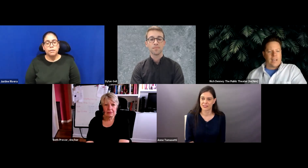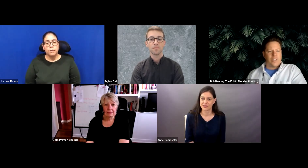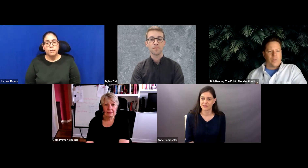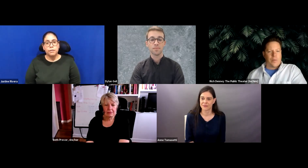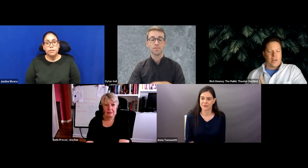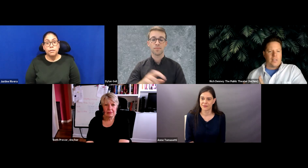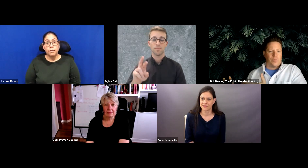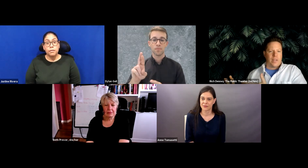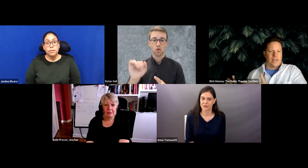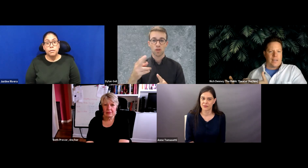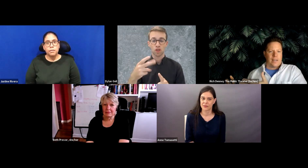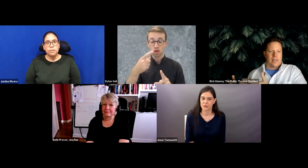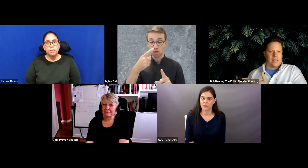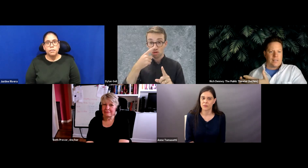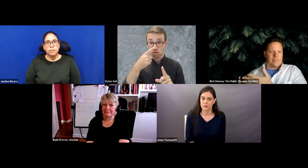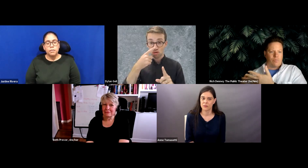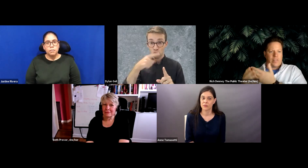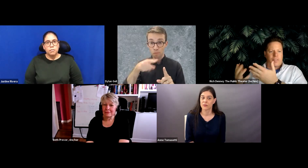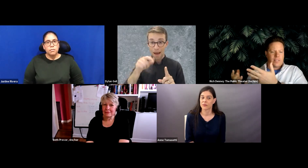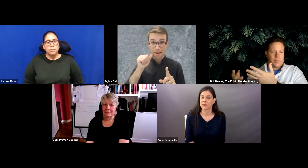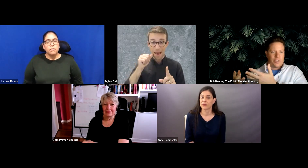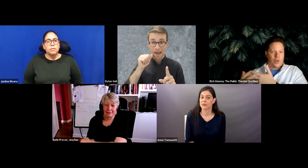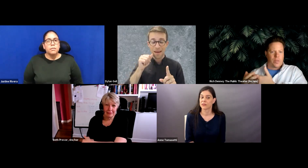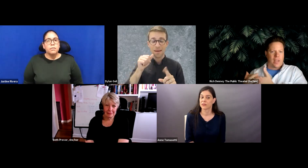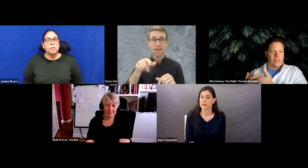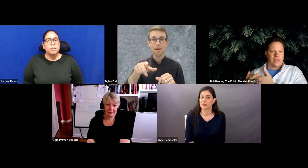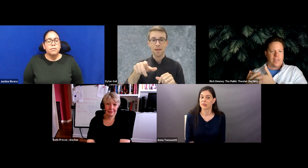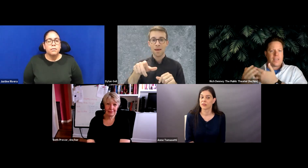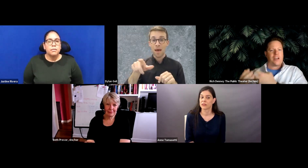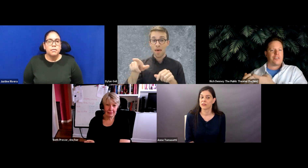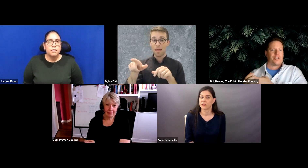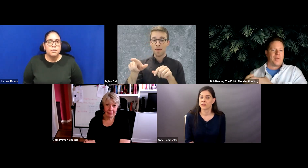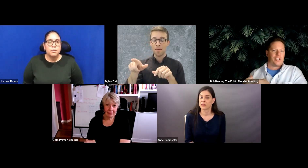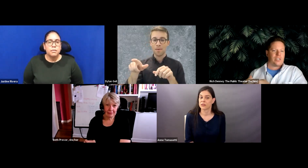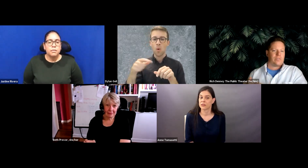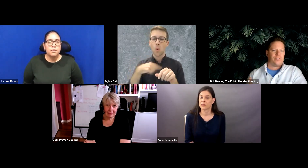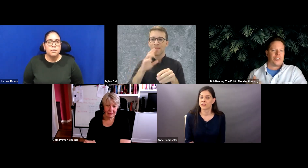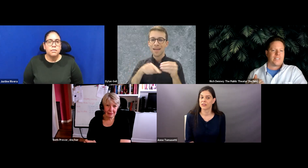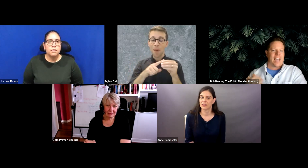Anne, can you elaborate a little bit? One of the things that have been shared by the panel of like character depiction versus